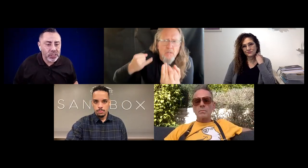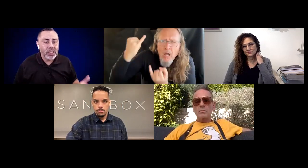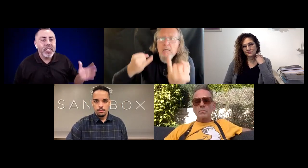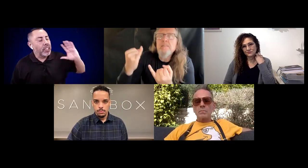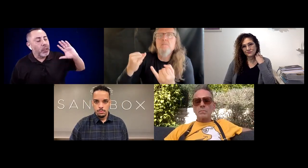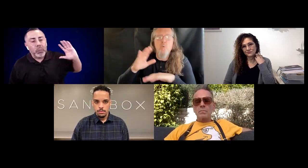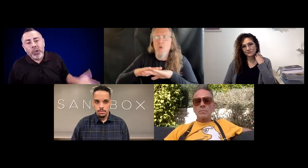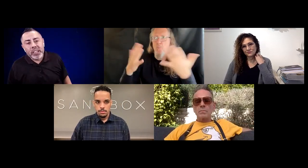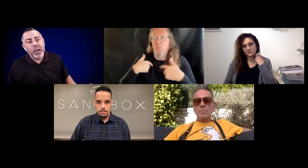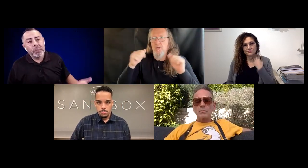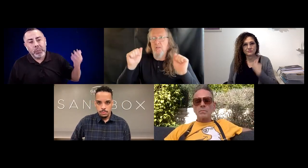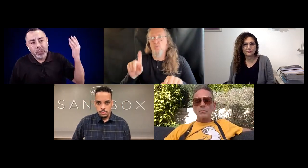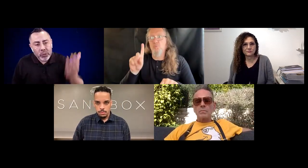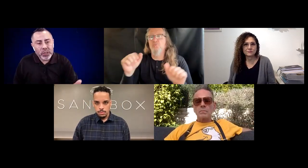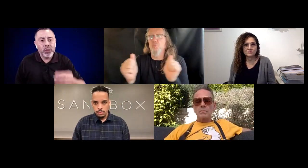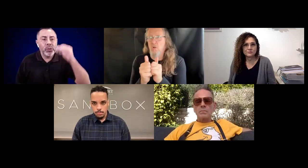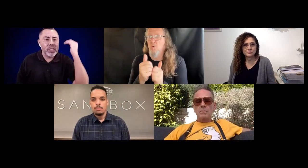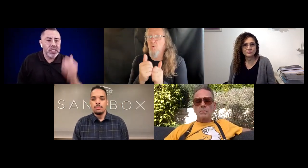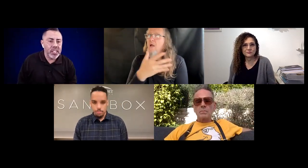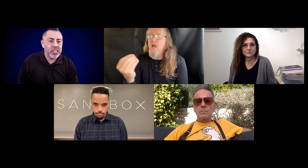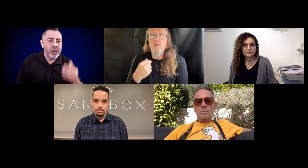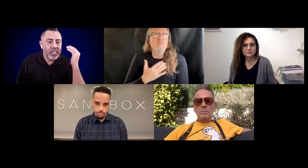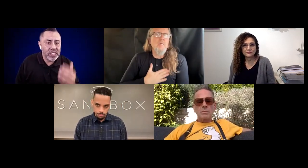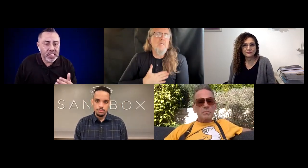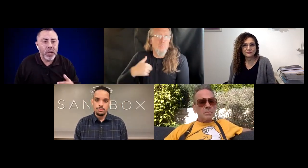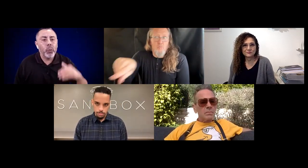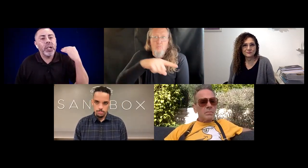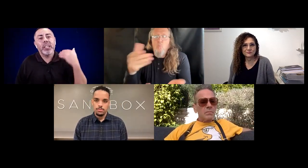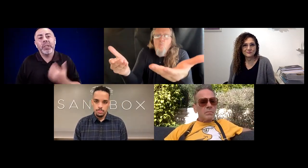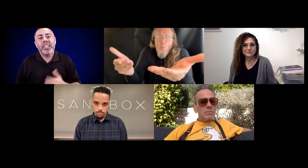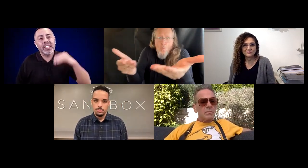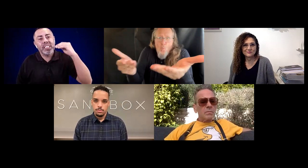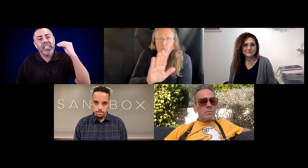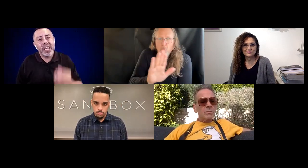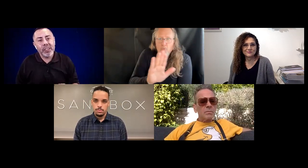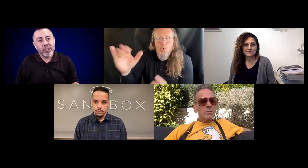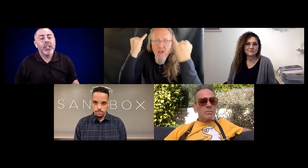concerns, we are more than happy to meet with you, discuss your ideas on what can be done together.